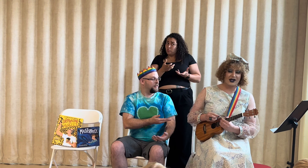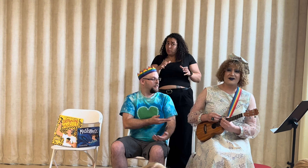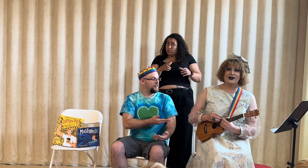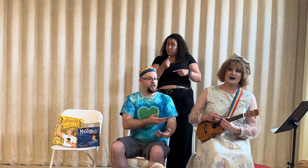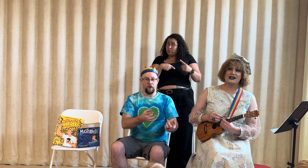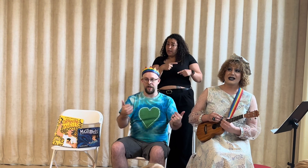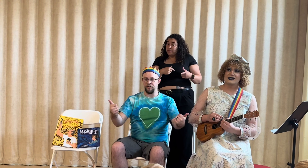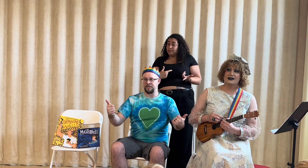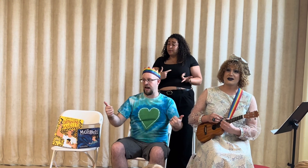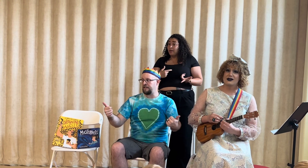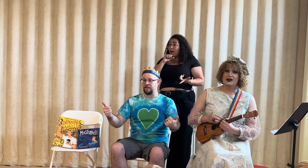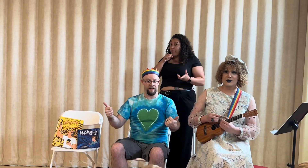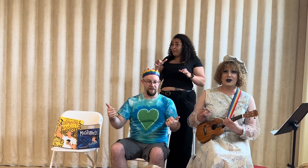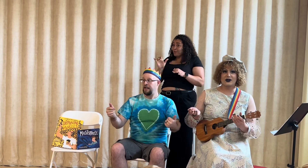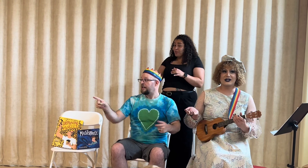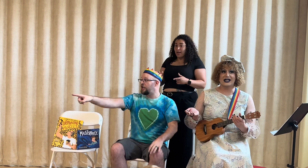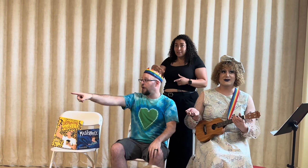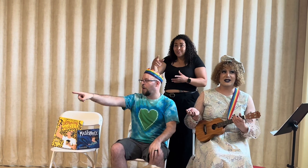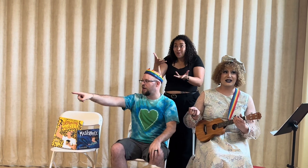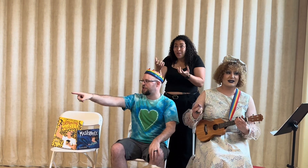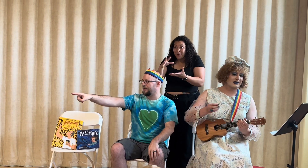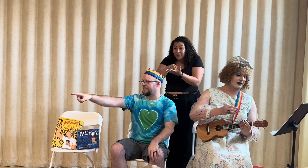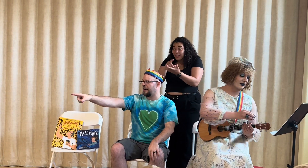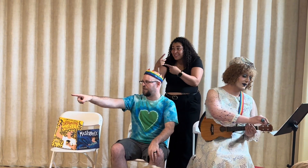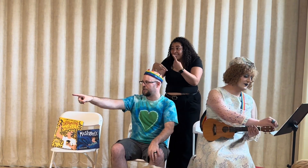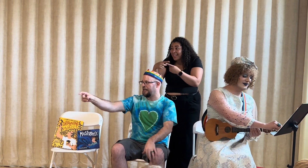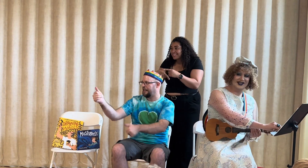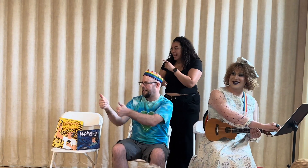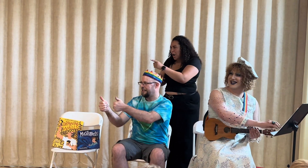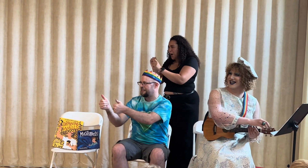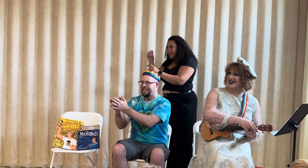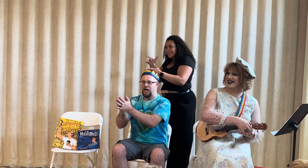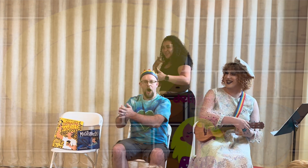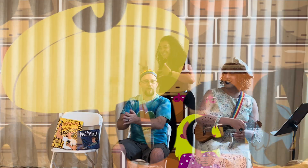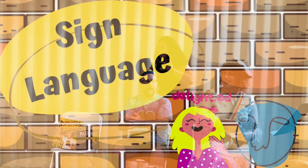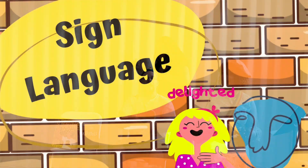would love to learn signs! AARON: Do you want to learn signs? CALI: You want to learn signs with us? AARON: You are so excited for signs! Okay.